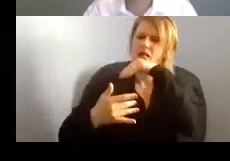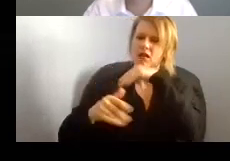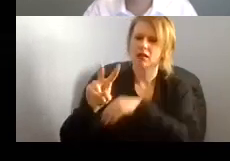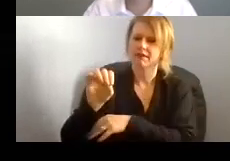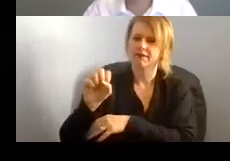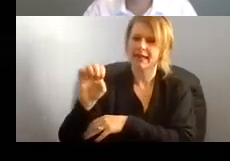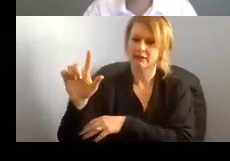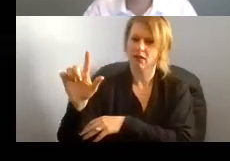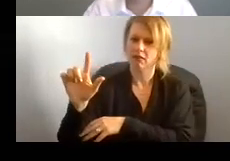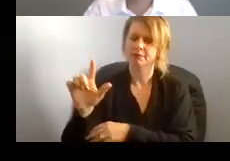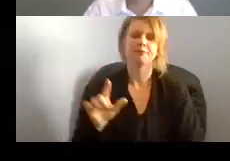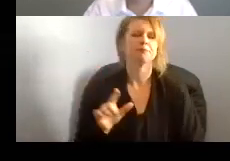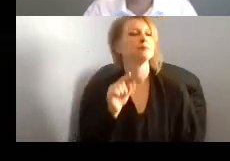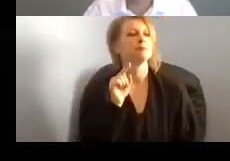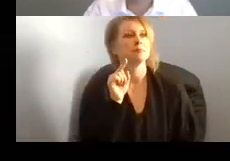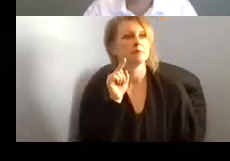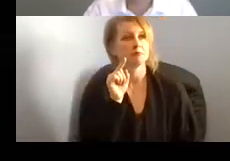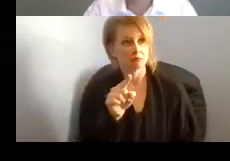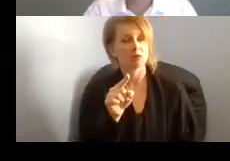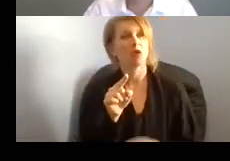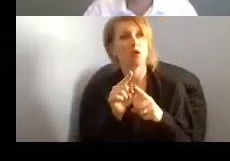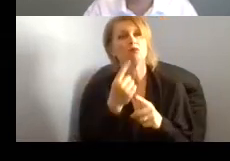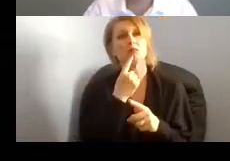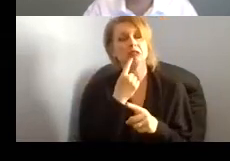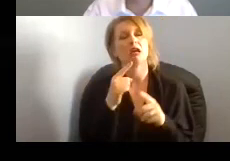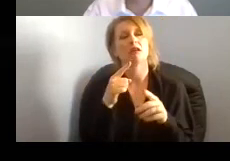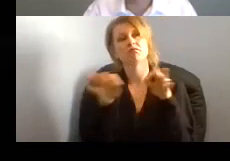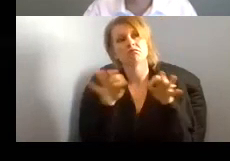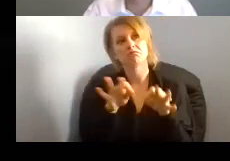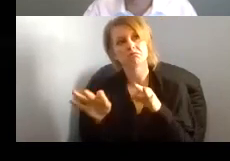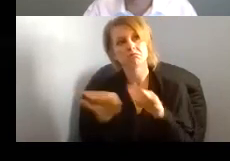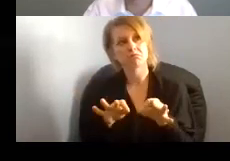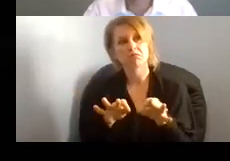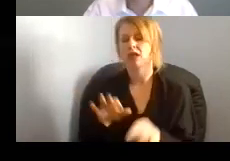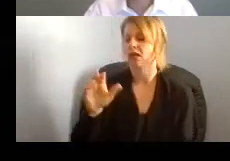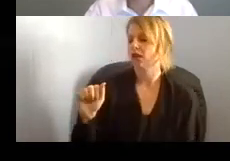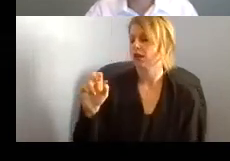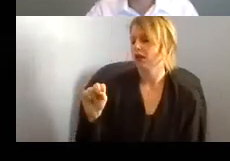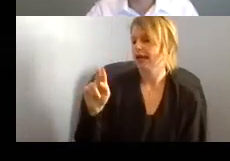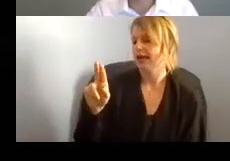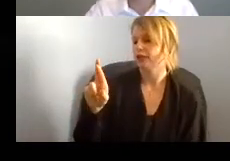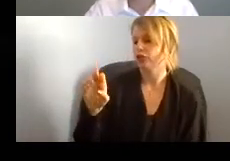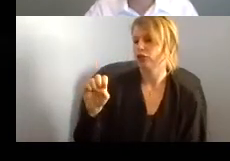blood vessels and mentioned aneurysms and asked the students if anyone knew what an aneurysm was. So she raised her hand, and she